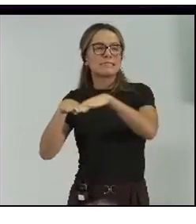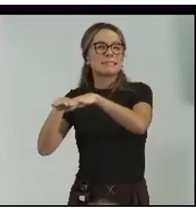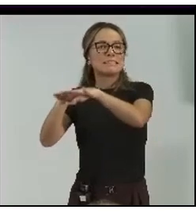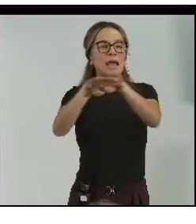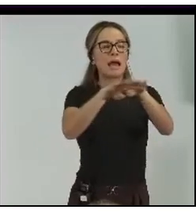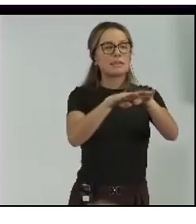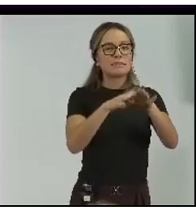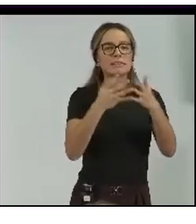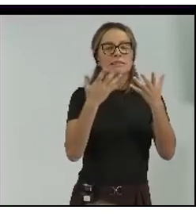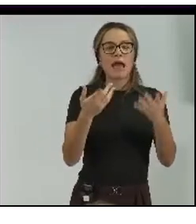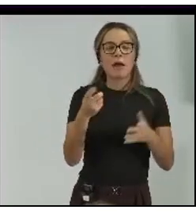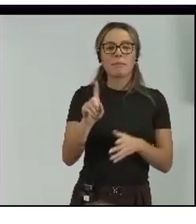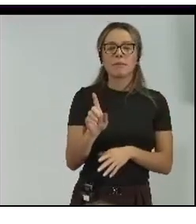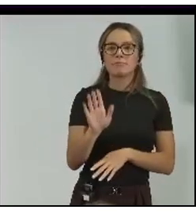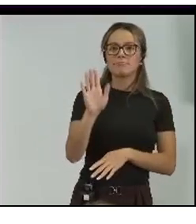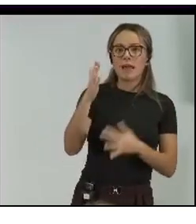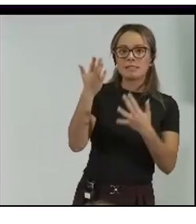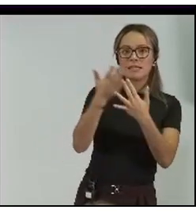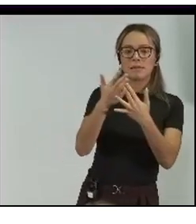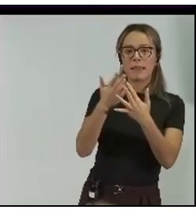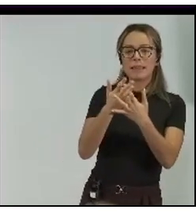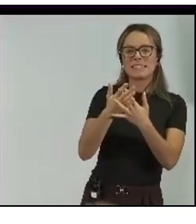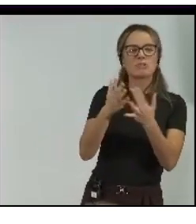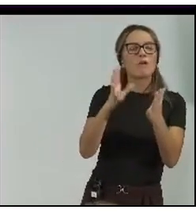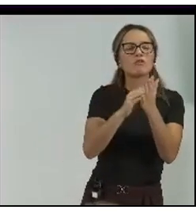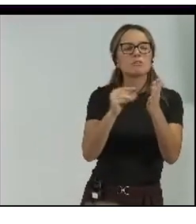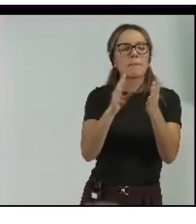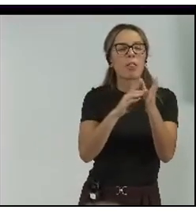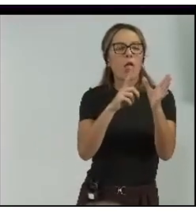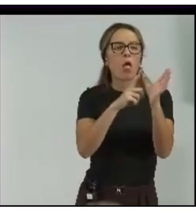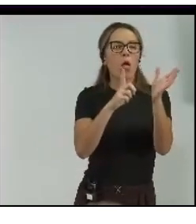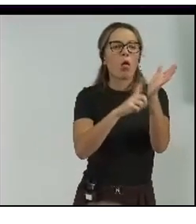Yeah, even to the point of, you know, our alternative text, our positioning of text,